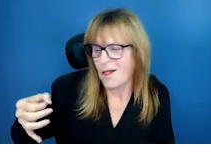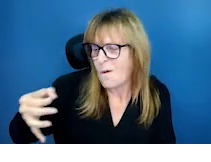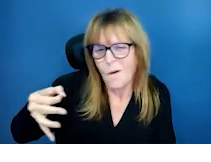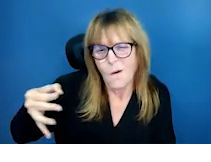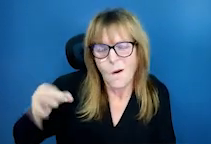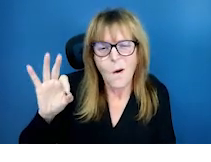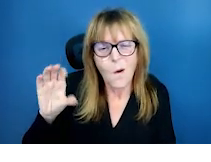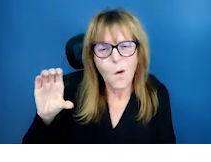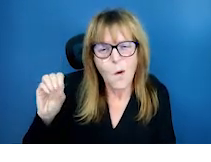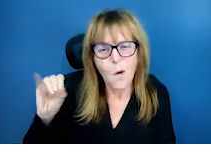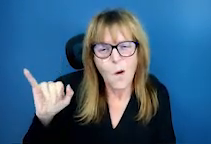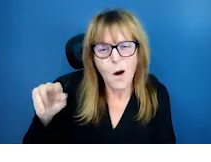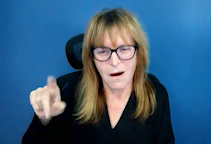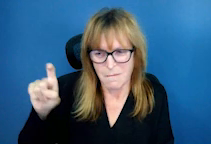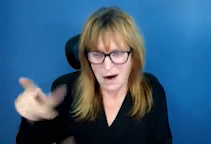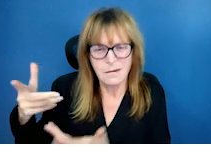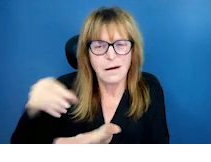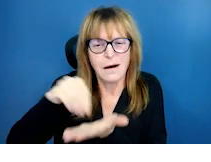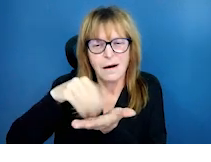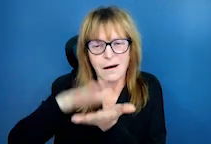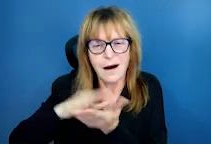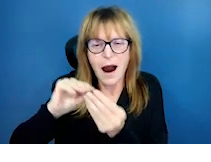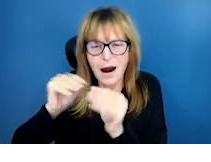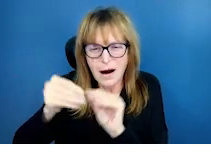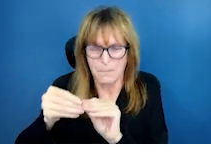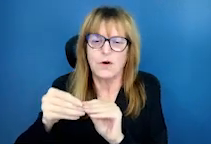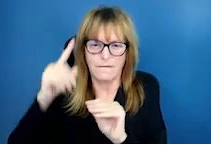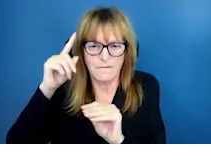Once these foundational pieces are in place, you’ll have to make sure